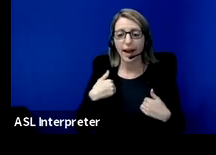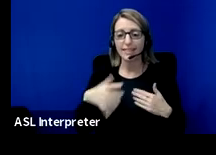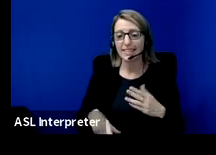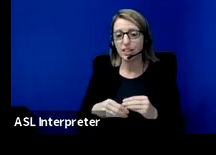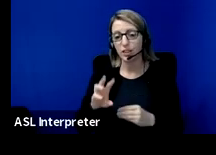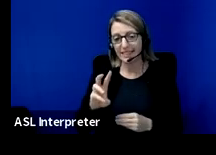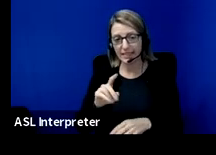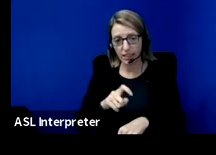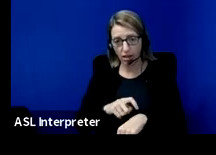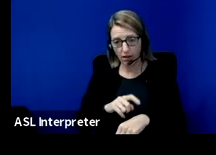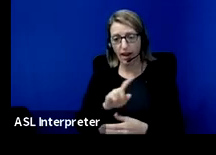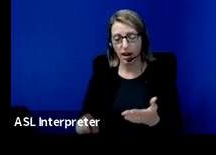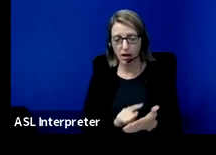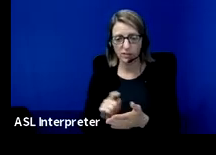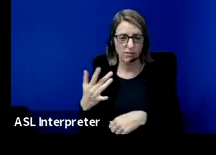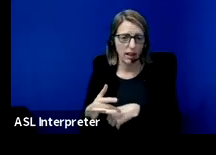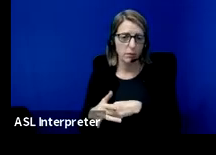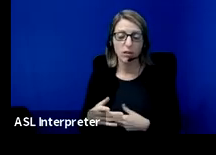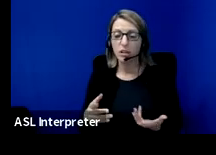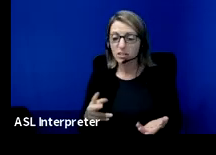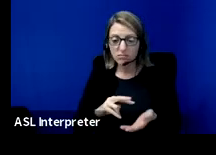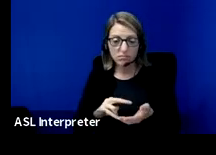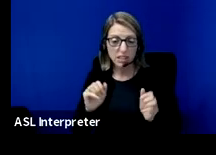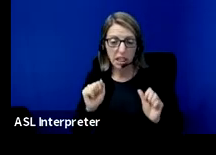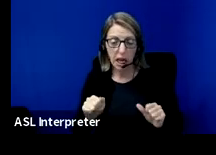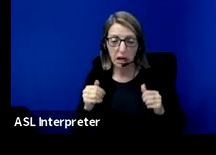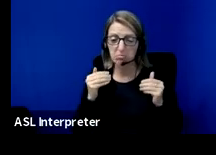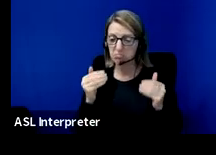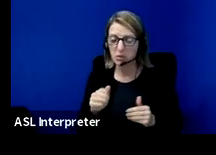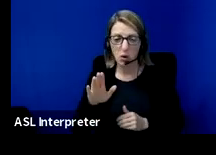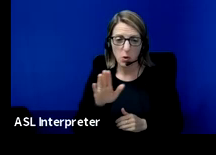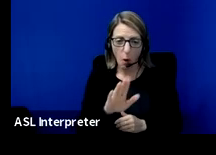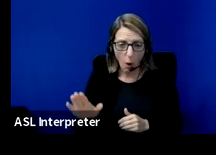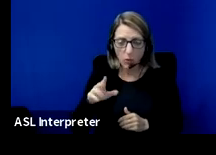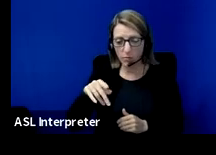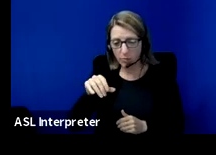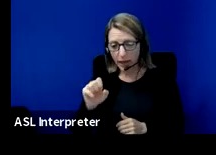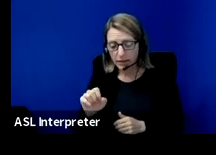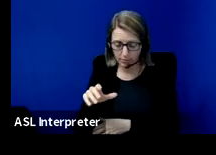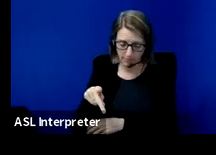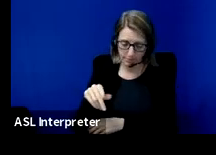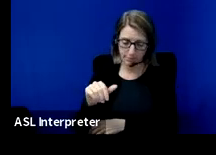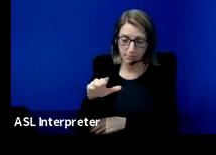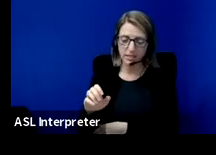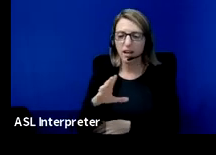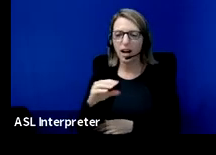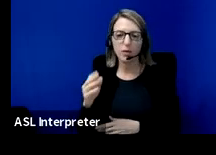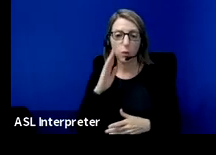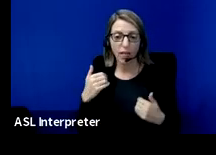ESD 112-- Kristina Wambold: And we'll let you go at your own pace, and we'll cover most, if not more material than we have covered today in these live sessions.